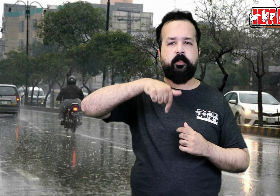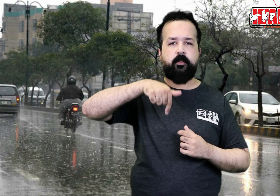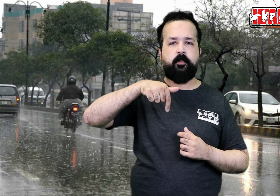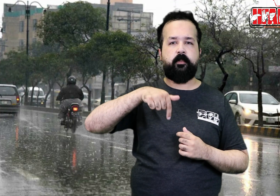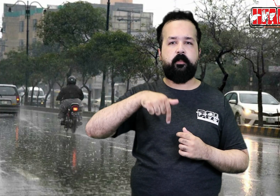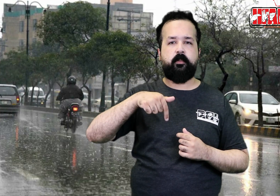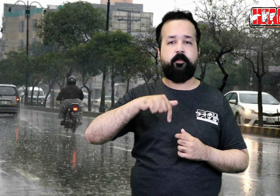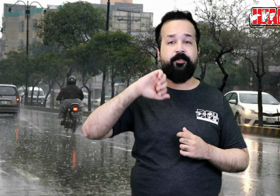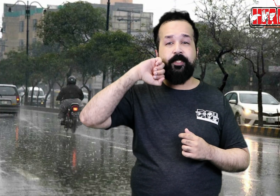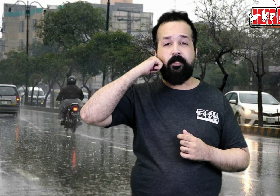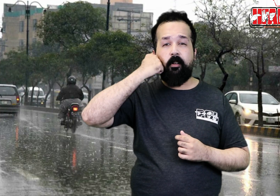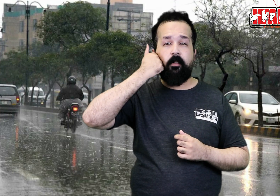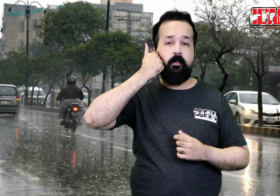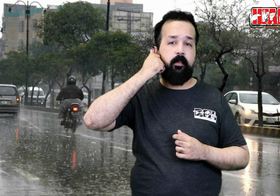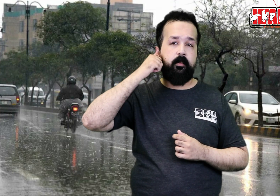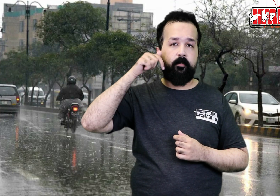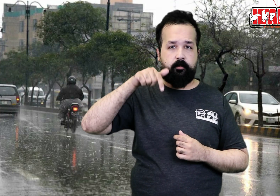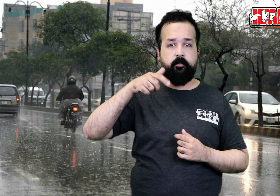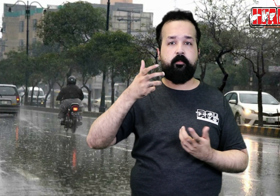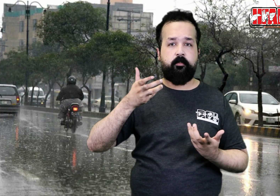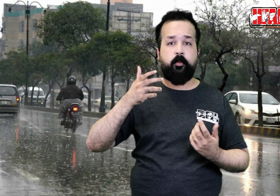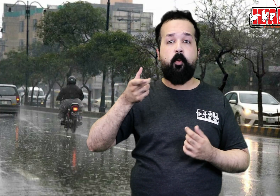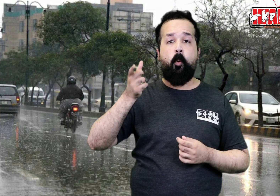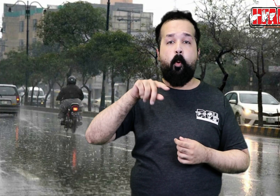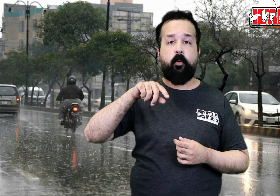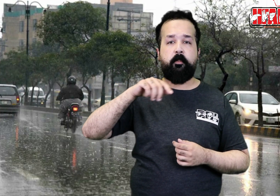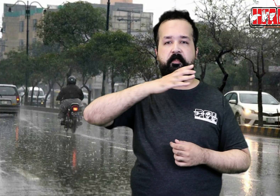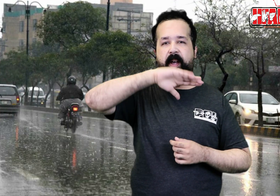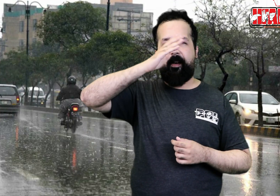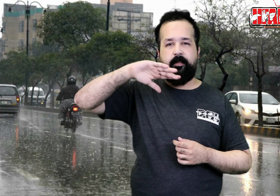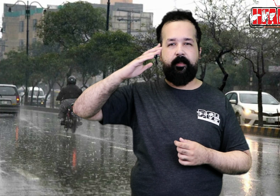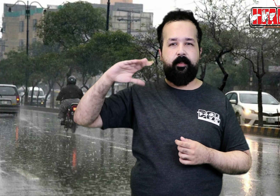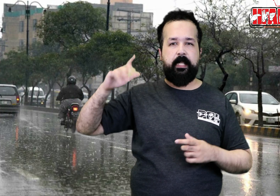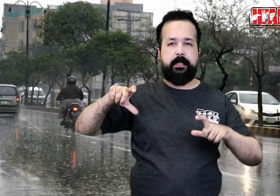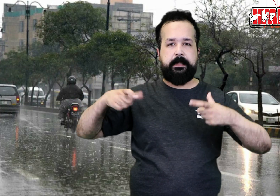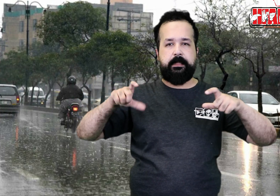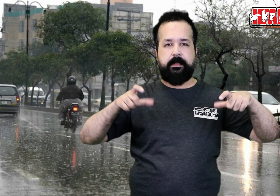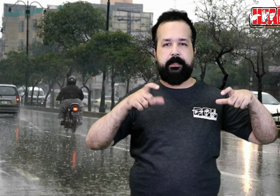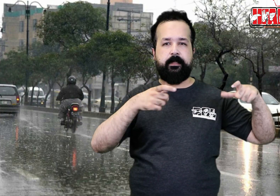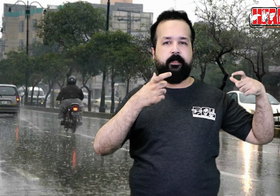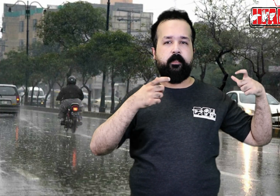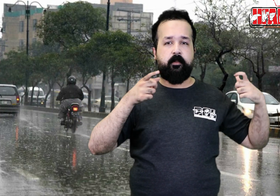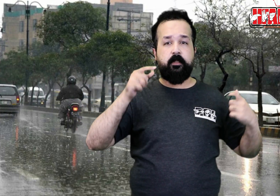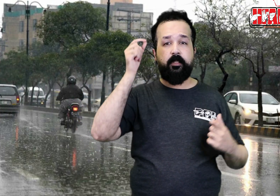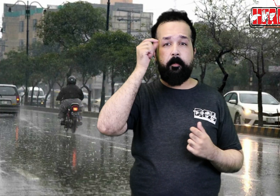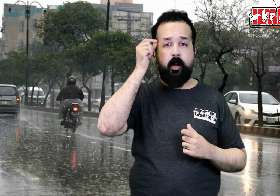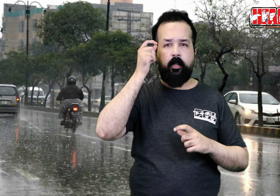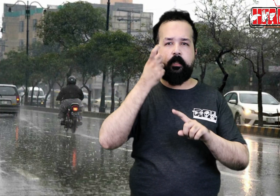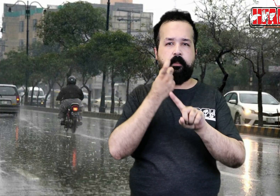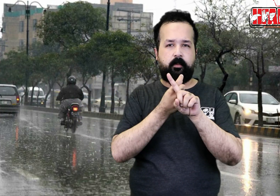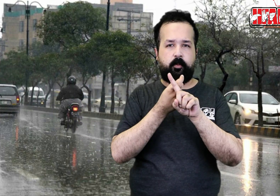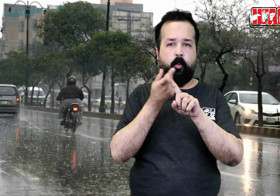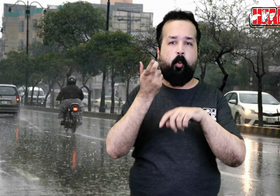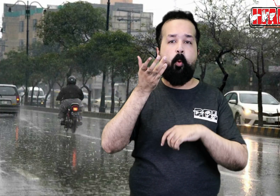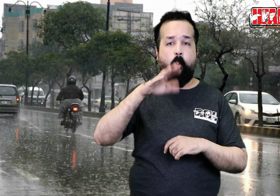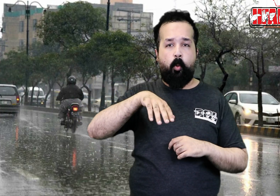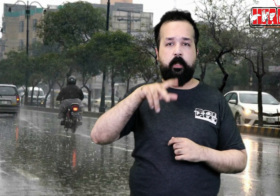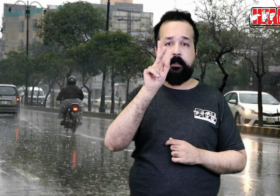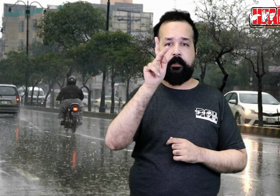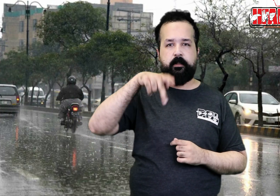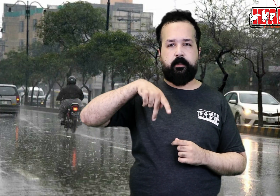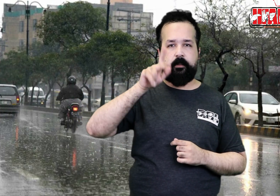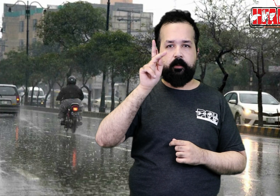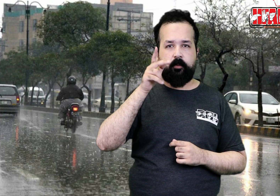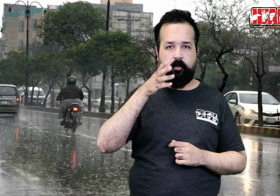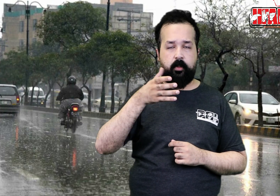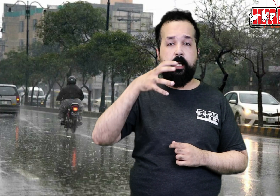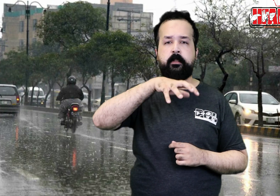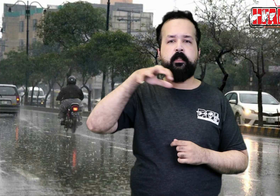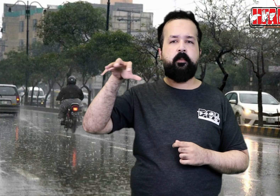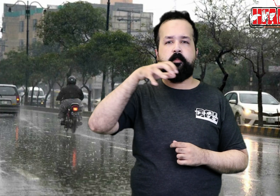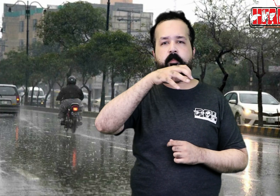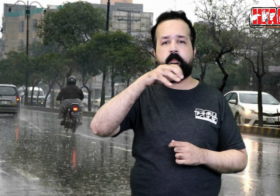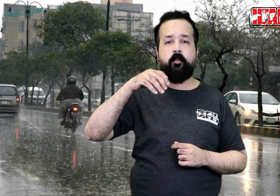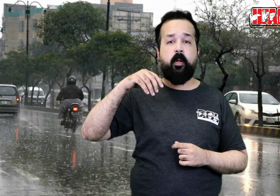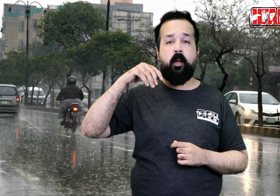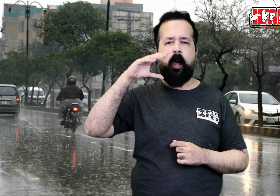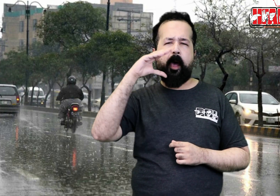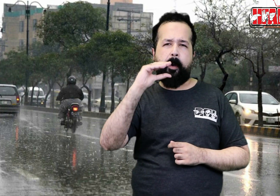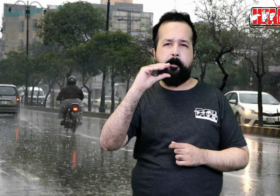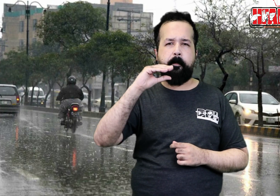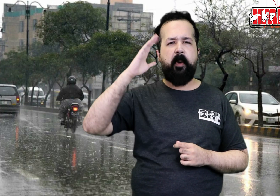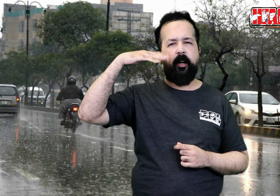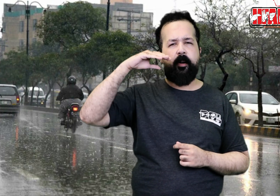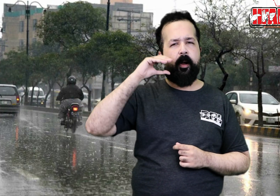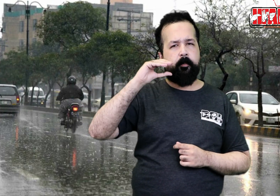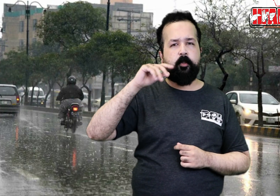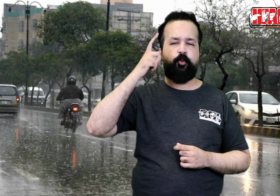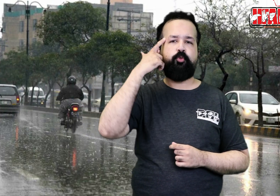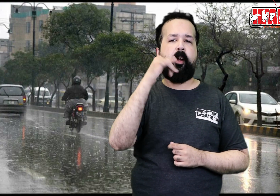Due to this light and heavy rain expected in Punjab and upper areas of Kashmir and KPK from today.